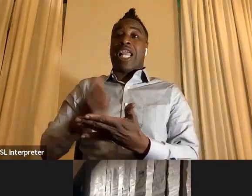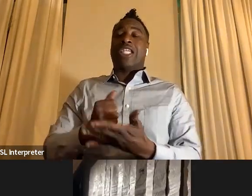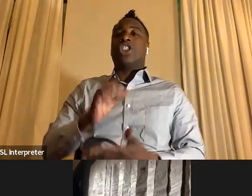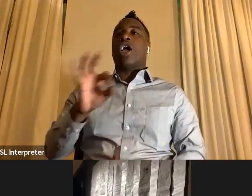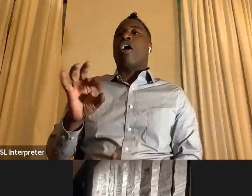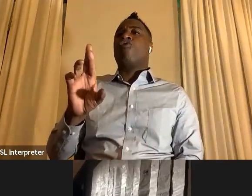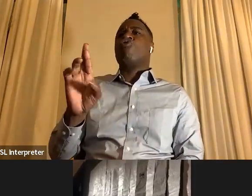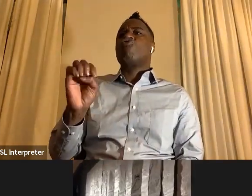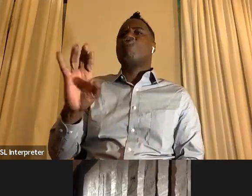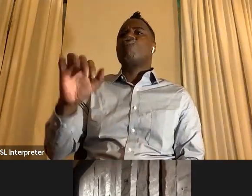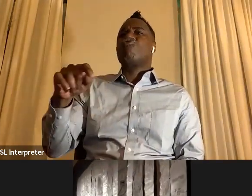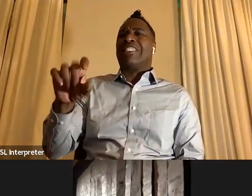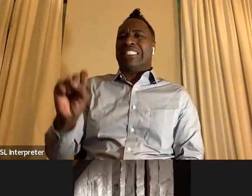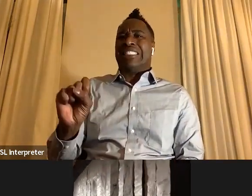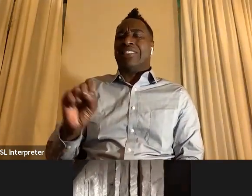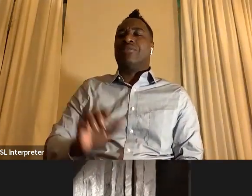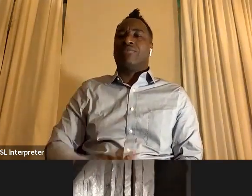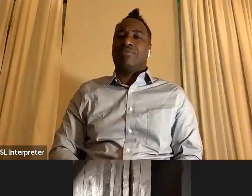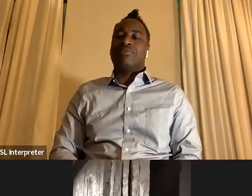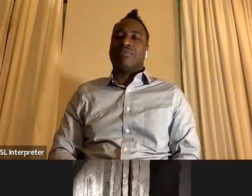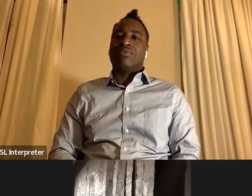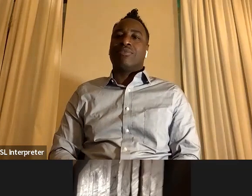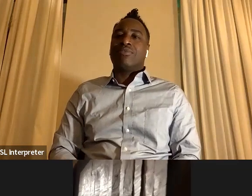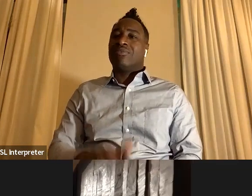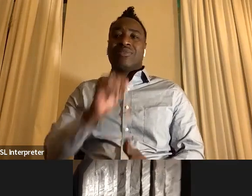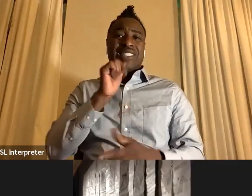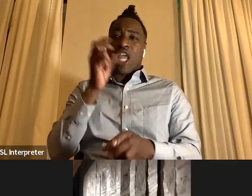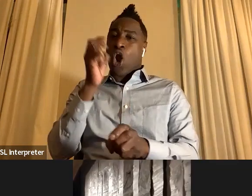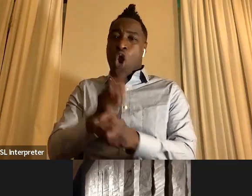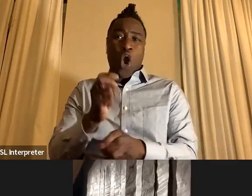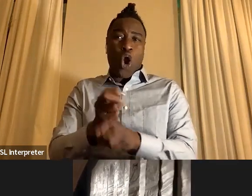it was it wasn't very hard to compile.